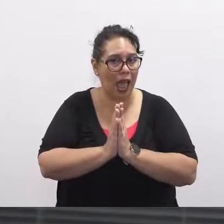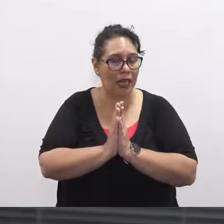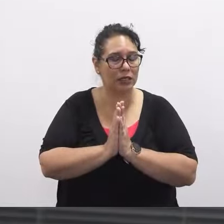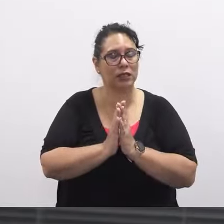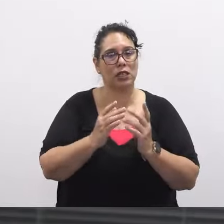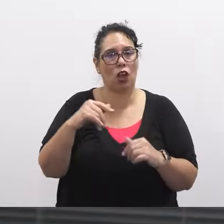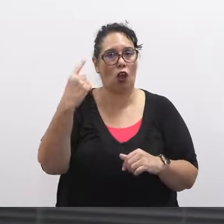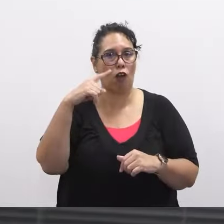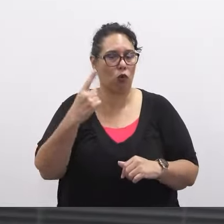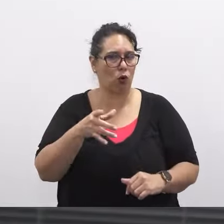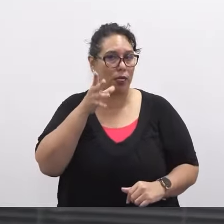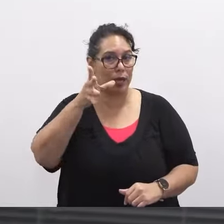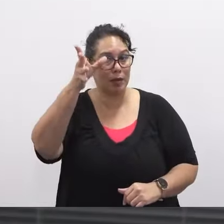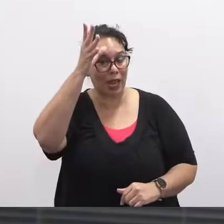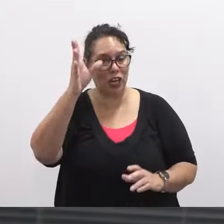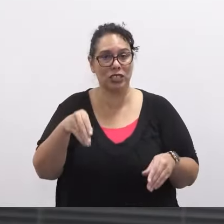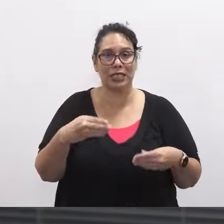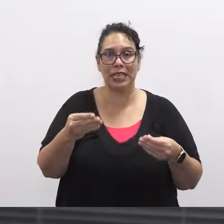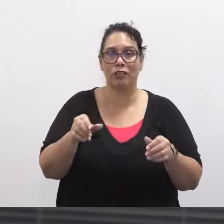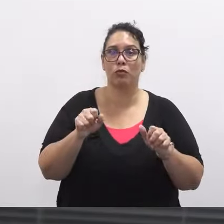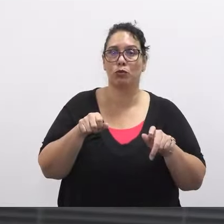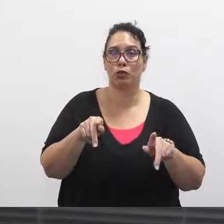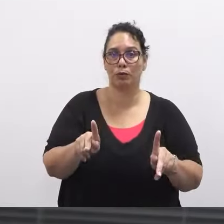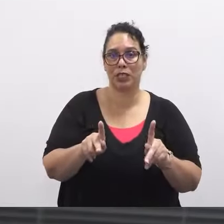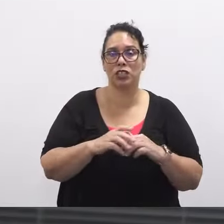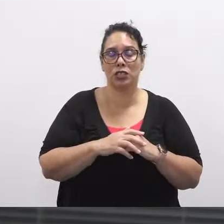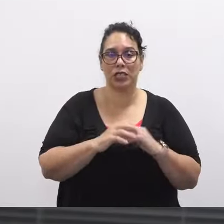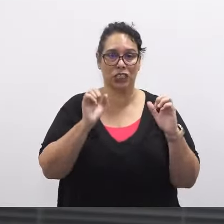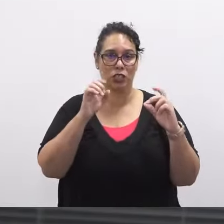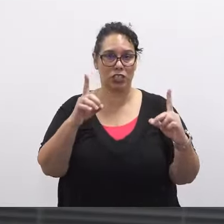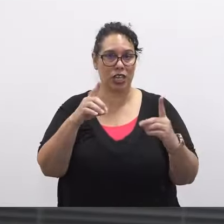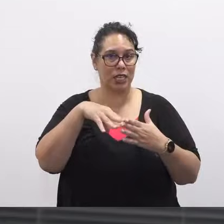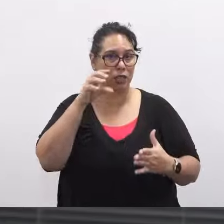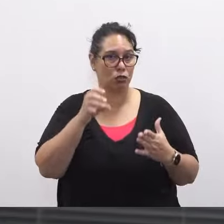for the parents to give permission for them to educate the student.